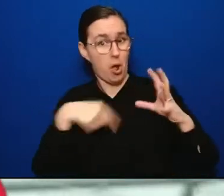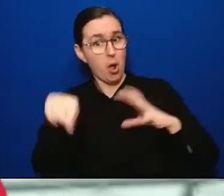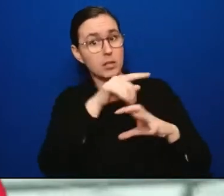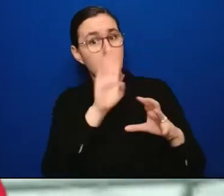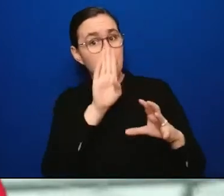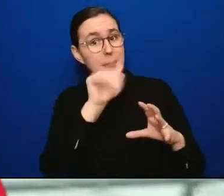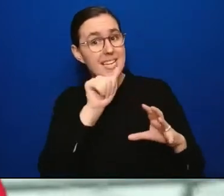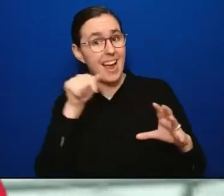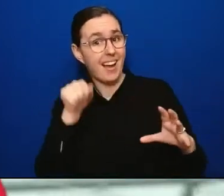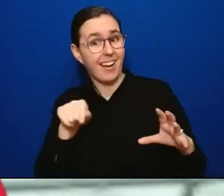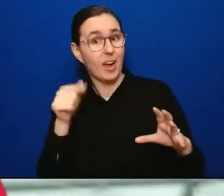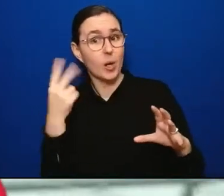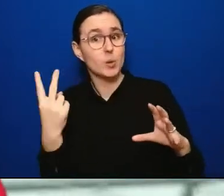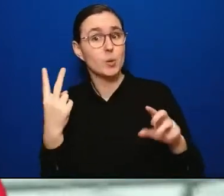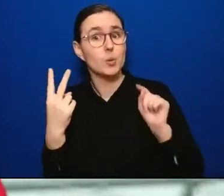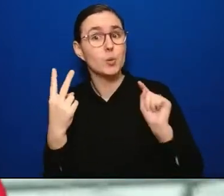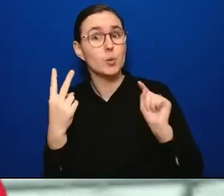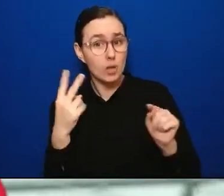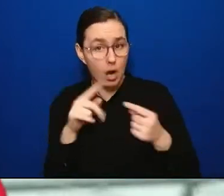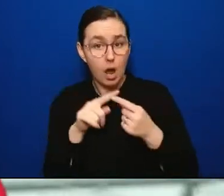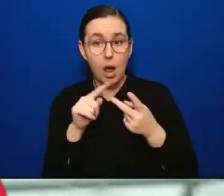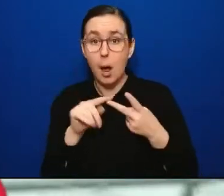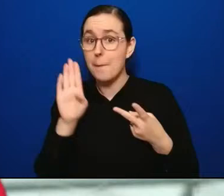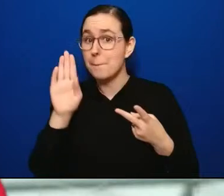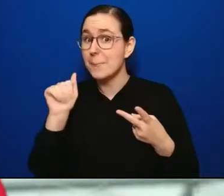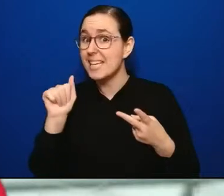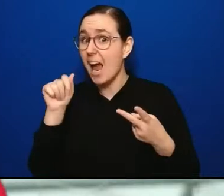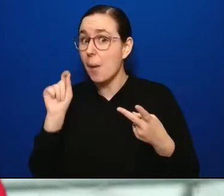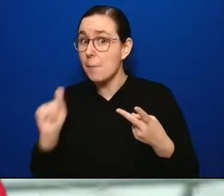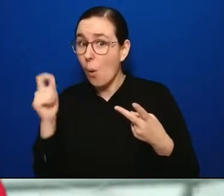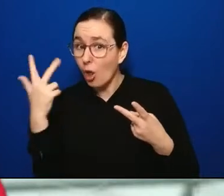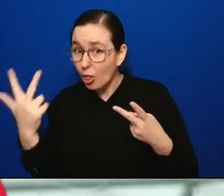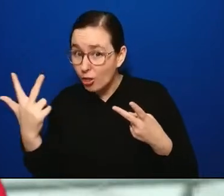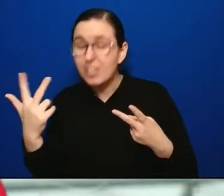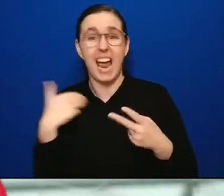We're what we know about the 8.2 . There's also a B a 0.3, and